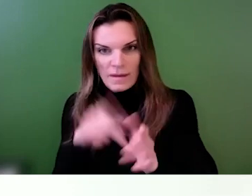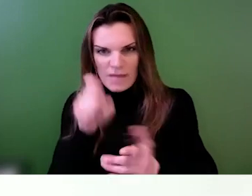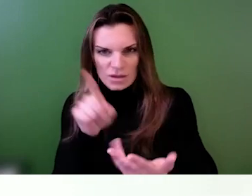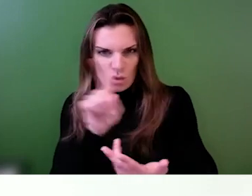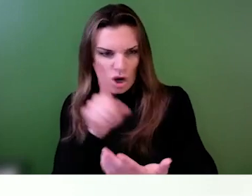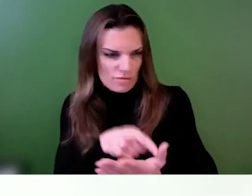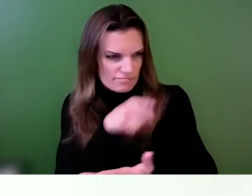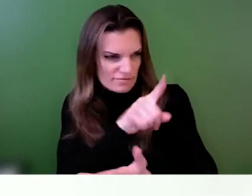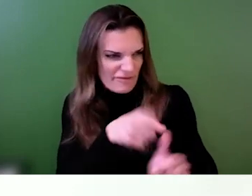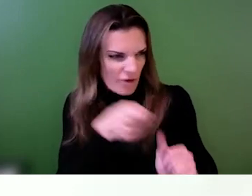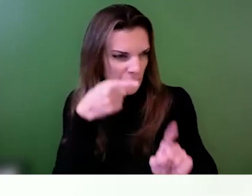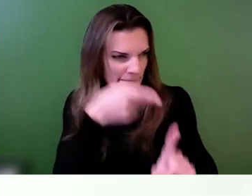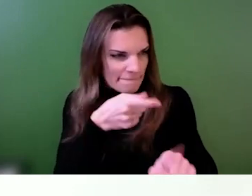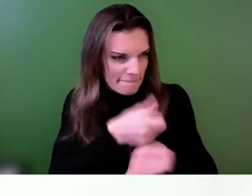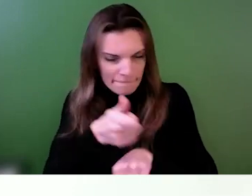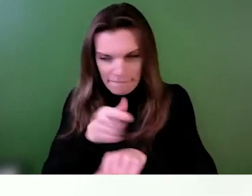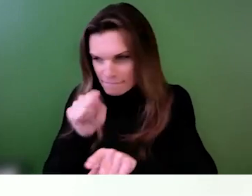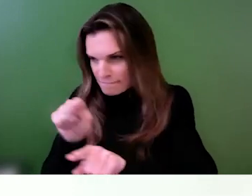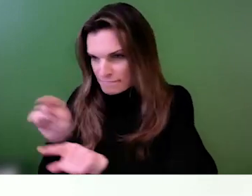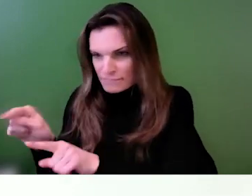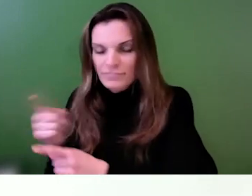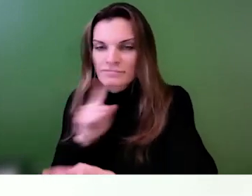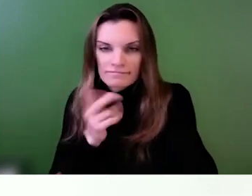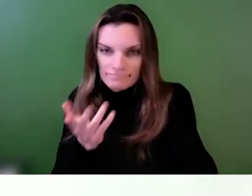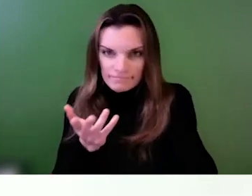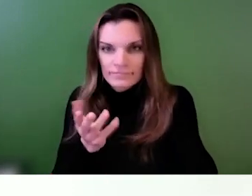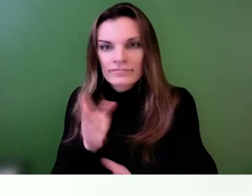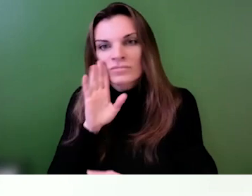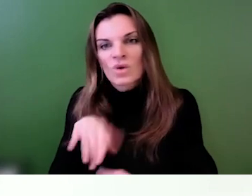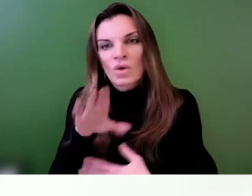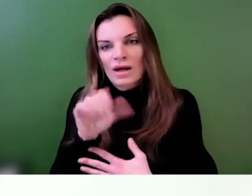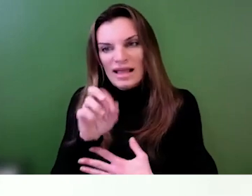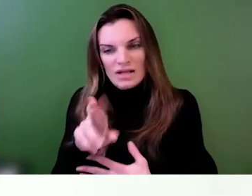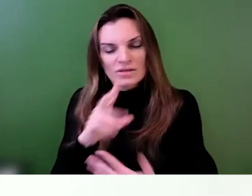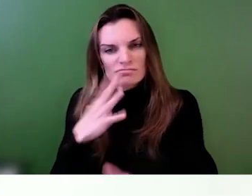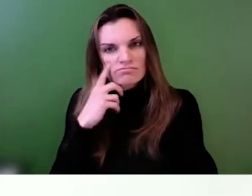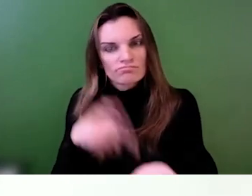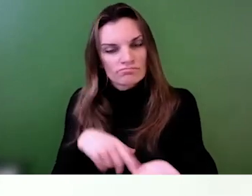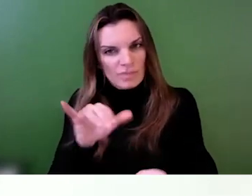to a single disability and cancer is a recognized disability under the ADA and